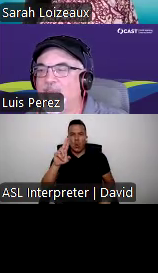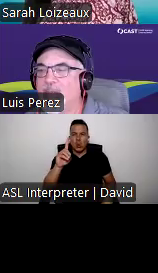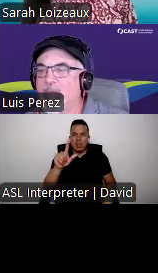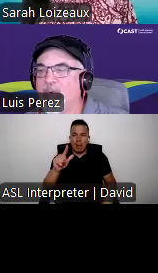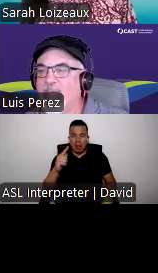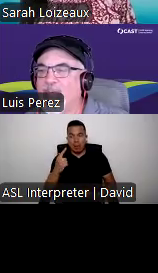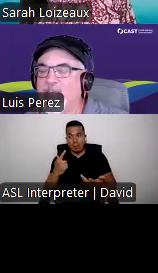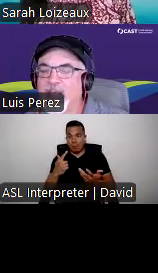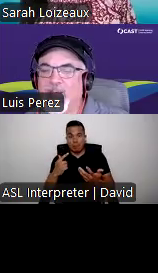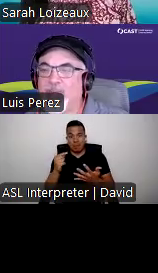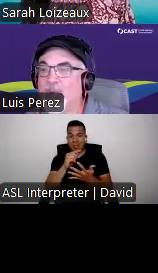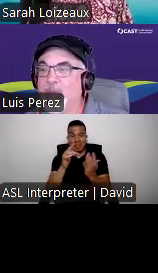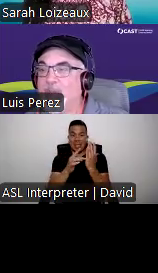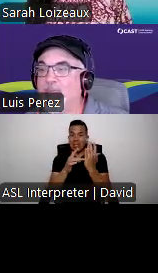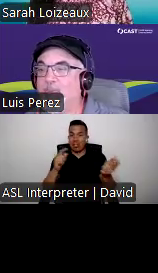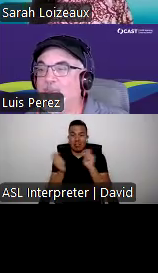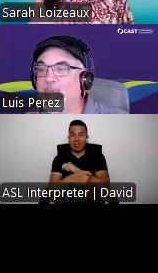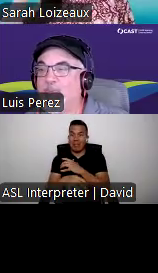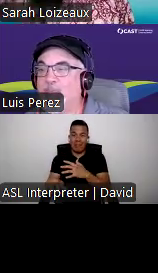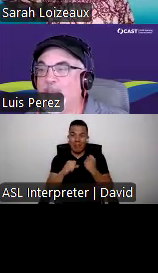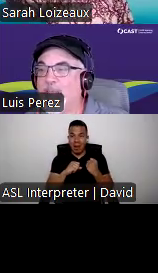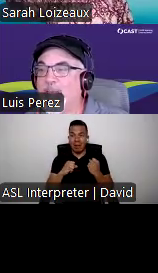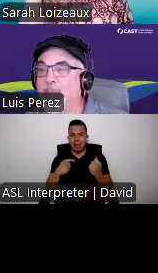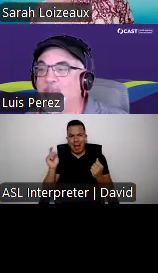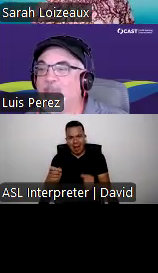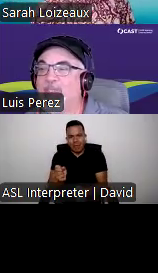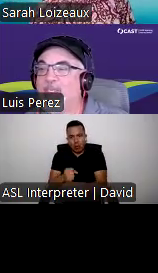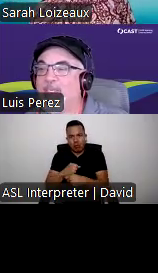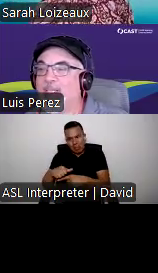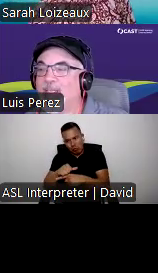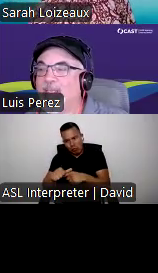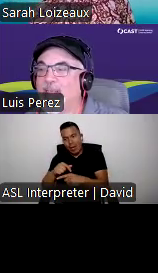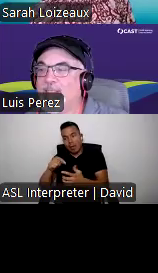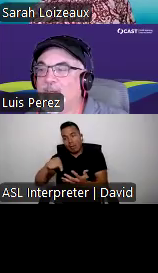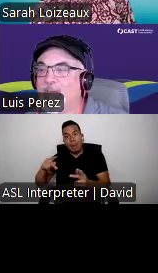We need to create workers of the future who are really adaptable. And that's the goal,